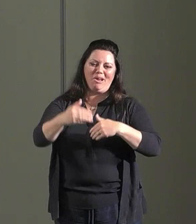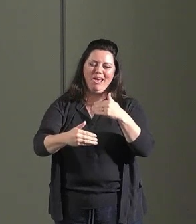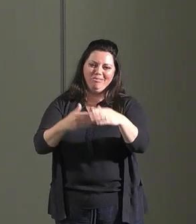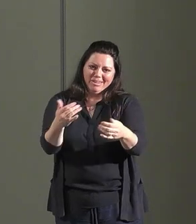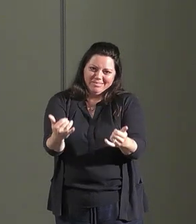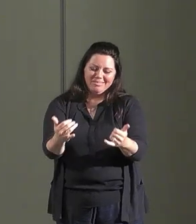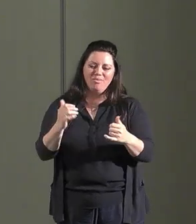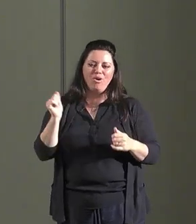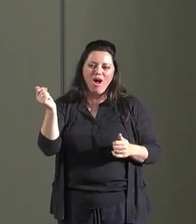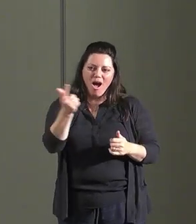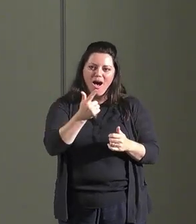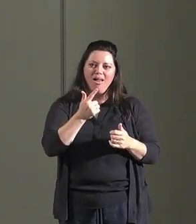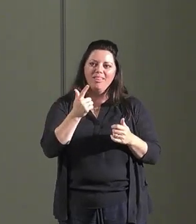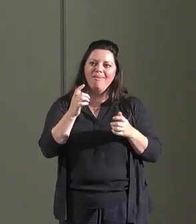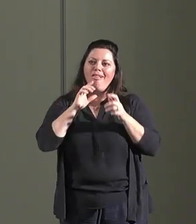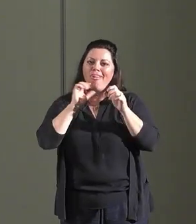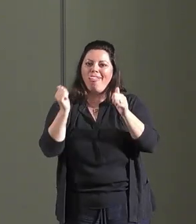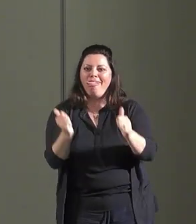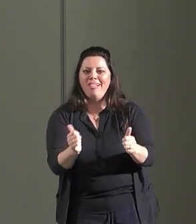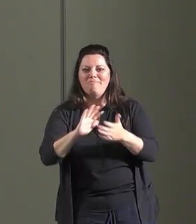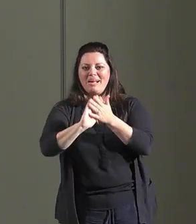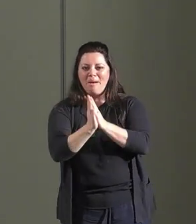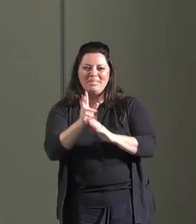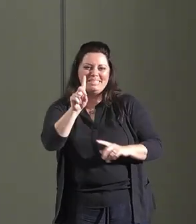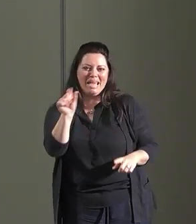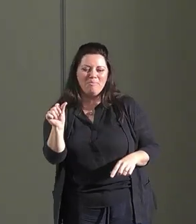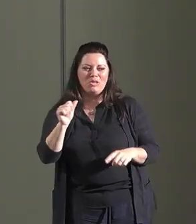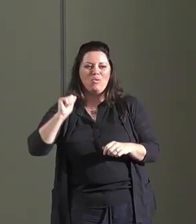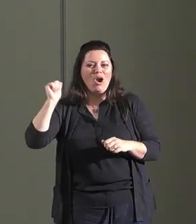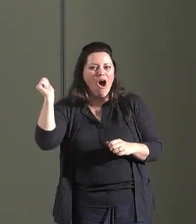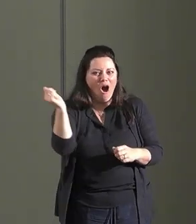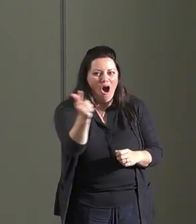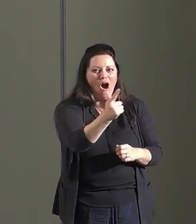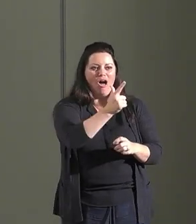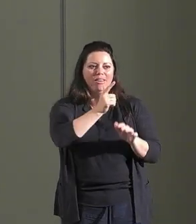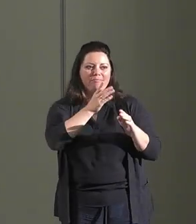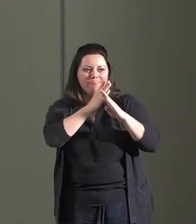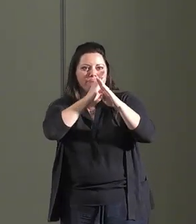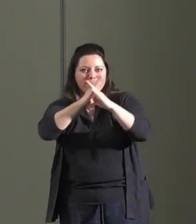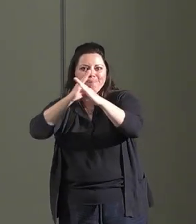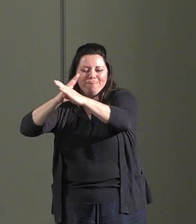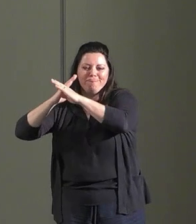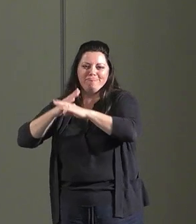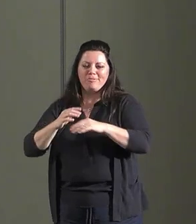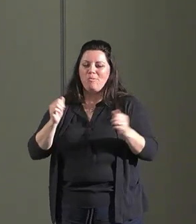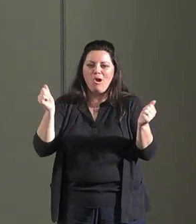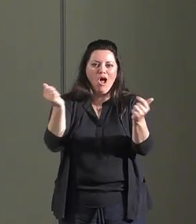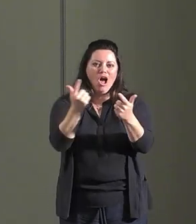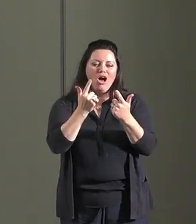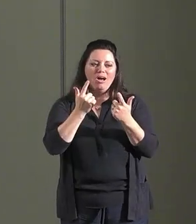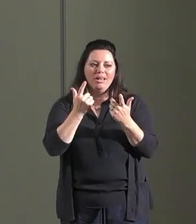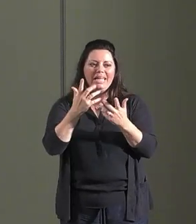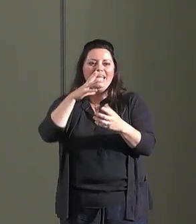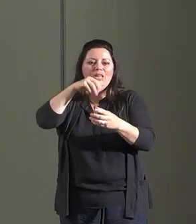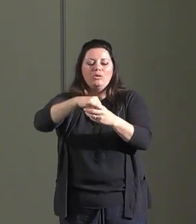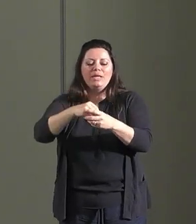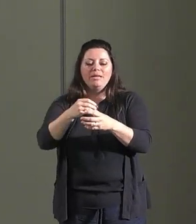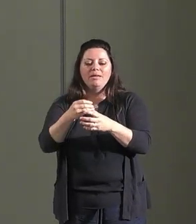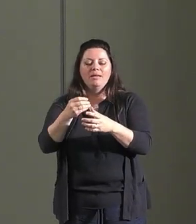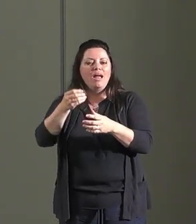becoming disabled and all dealing with barriers and including the loss of knowledge that people